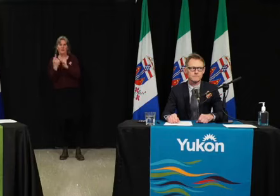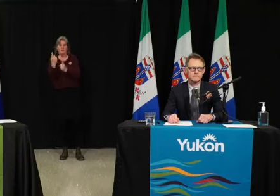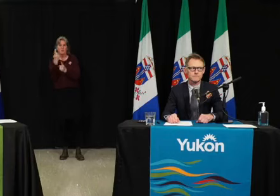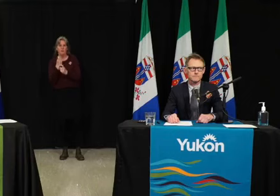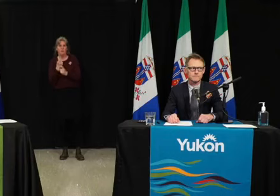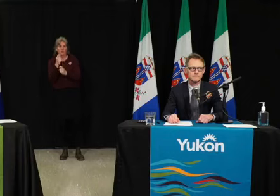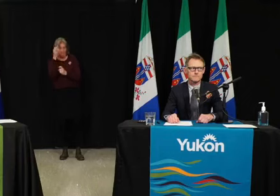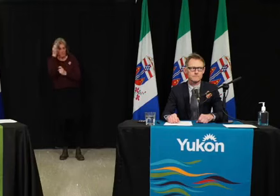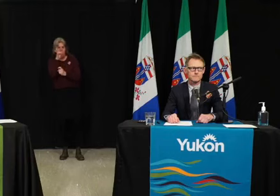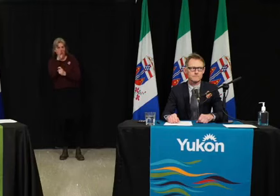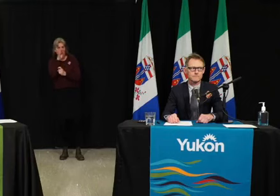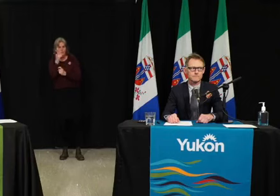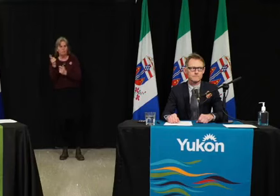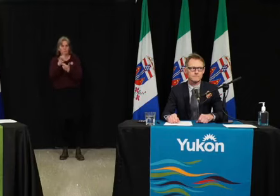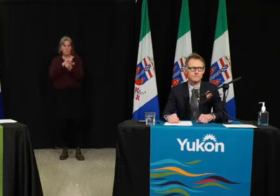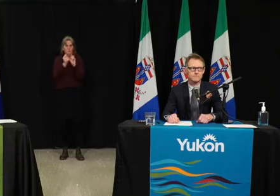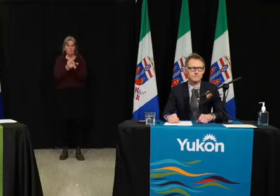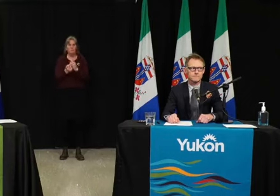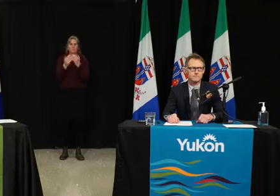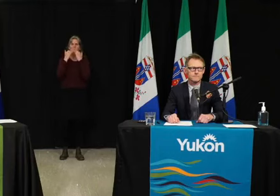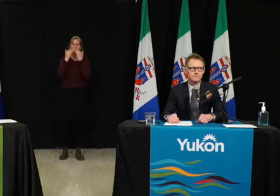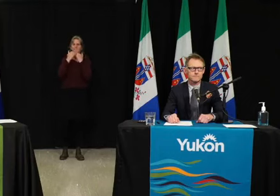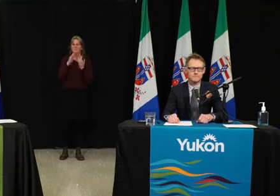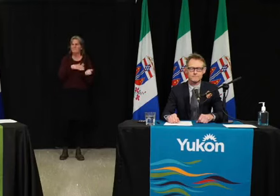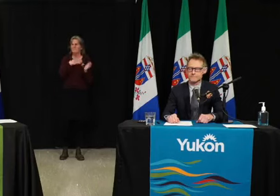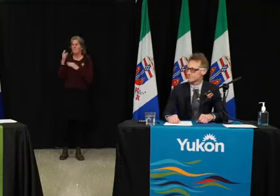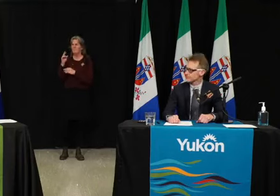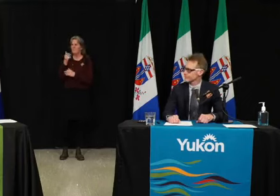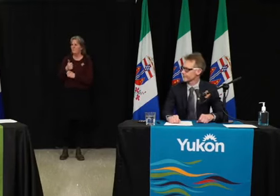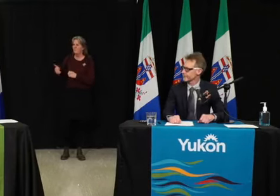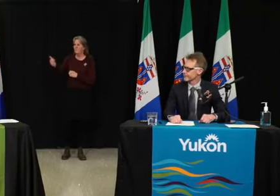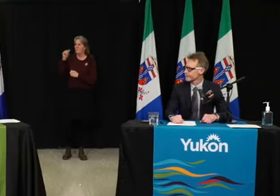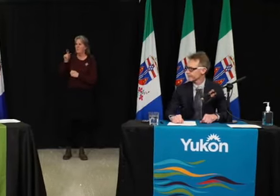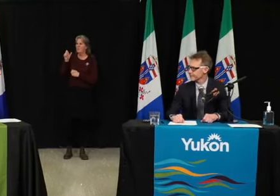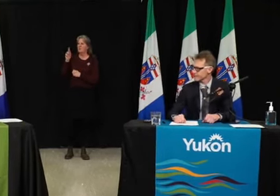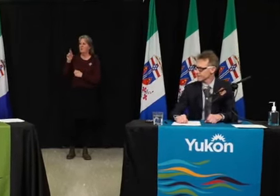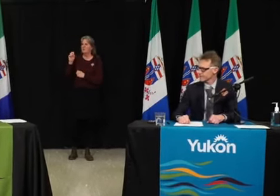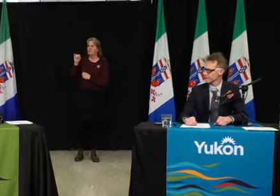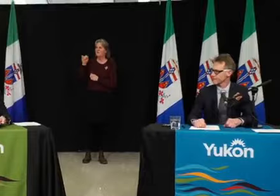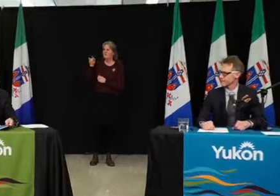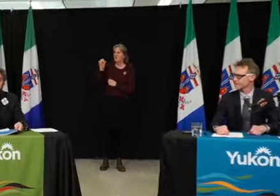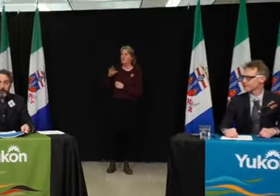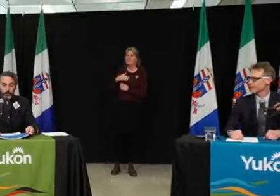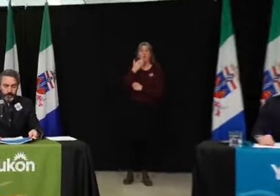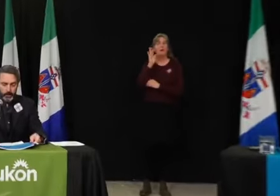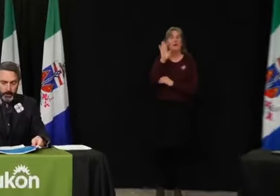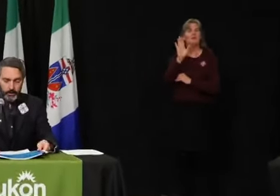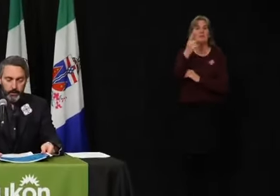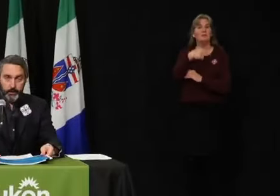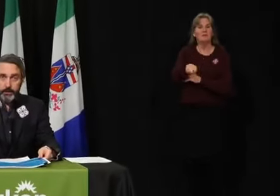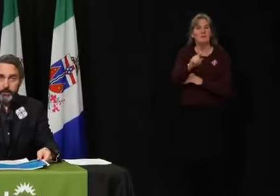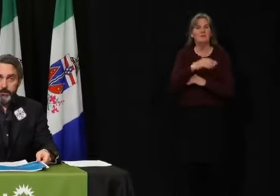speak French. Thank you. Premier Silver? Thank you very much. Good afternoon everyone and